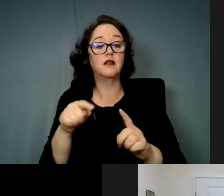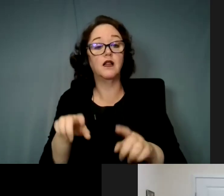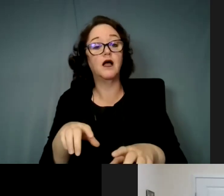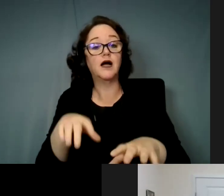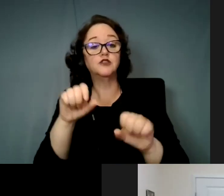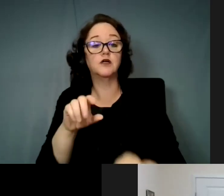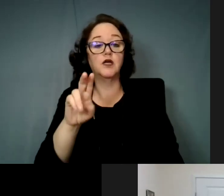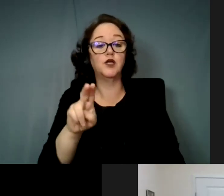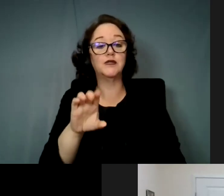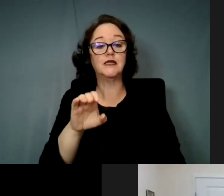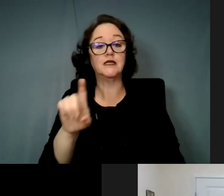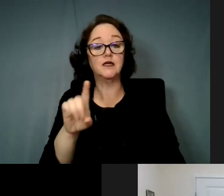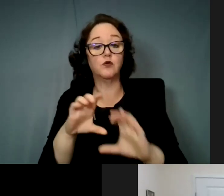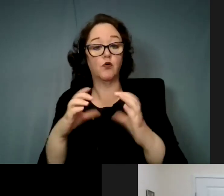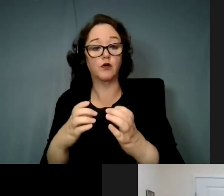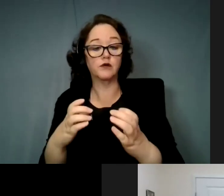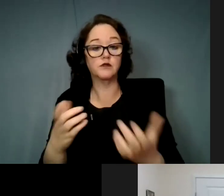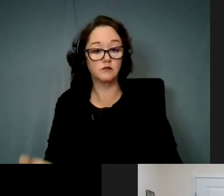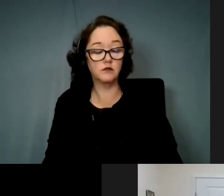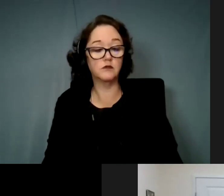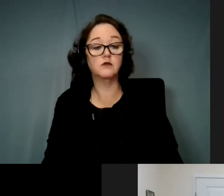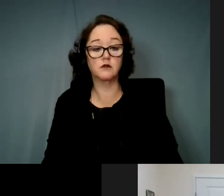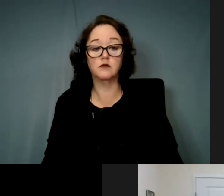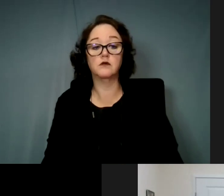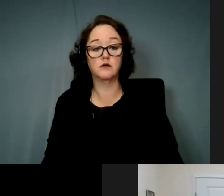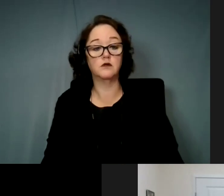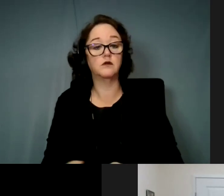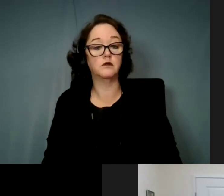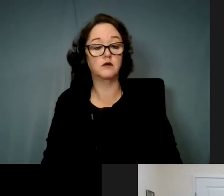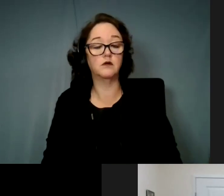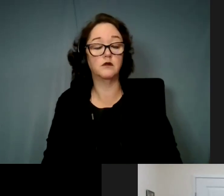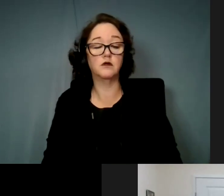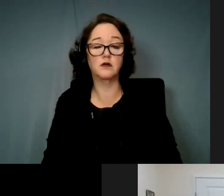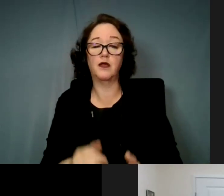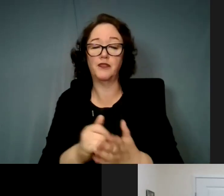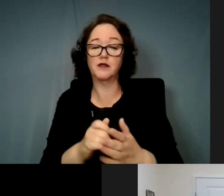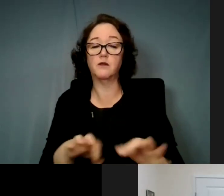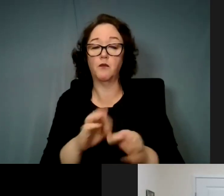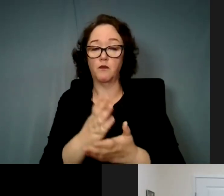And that is very important in my story. So then I was like, A) In